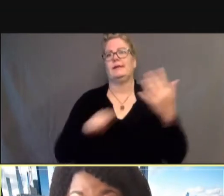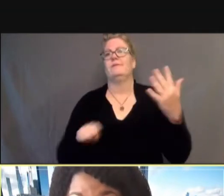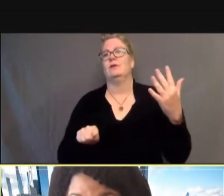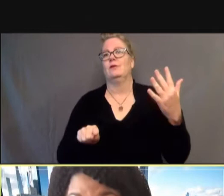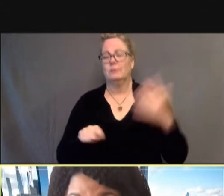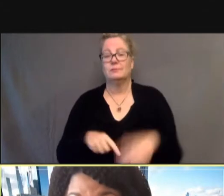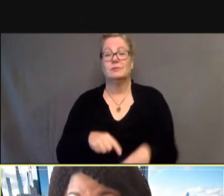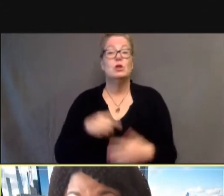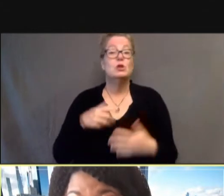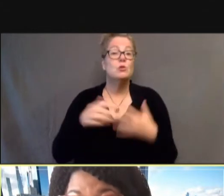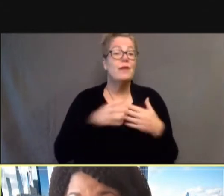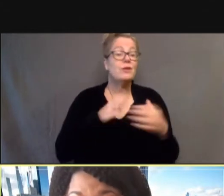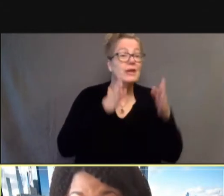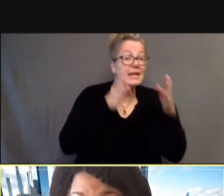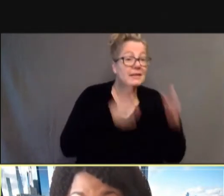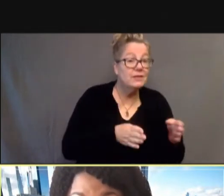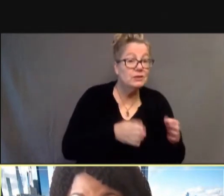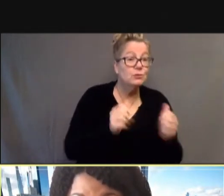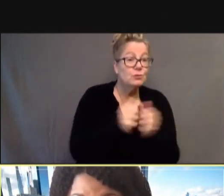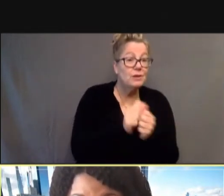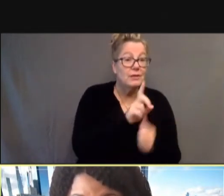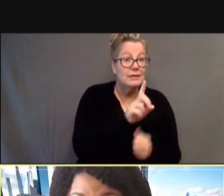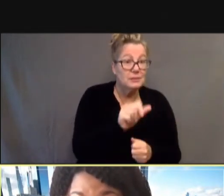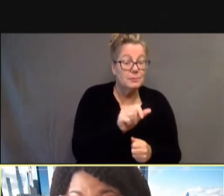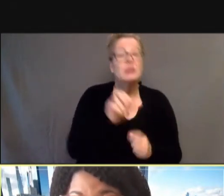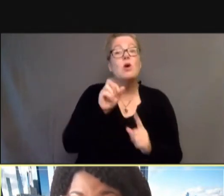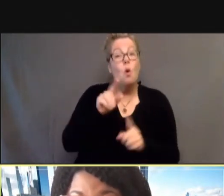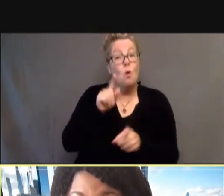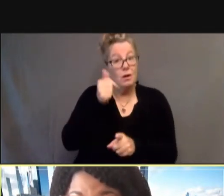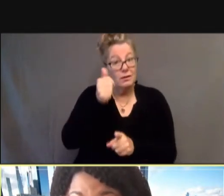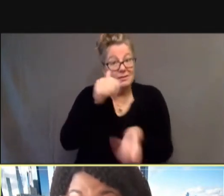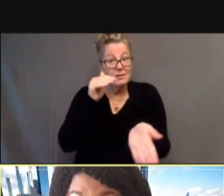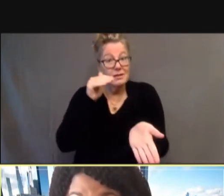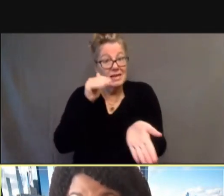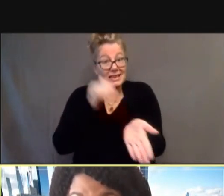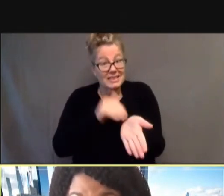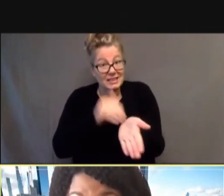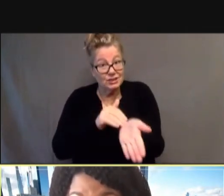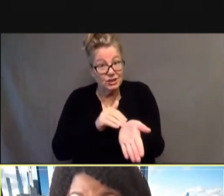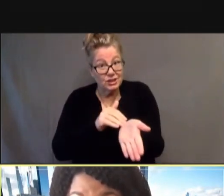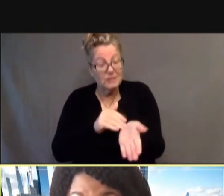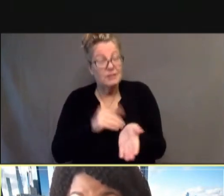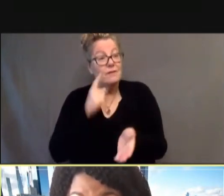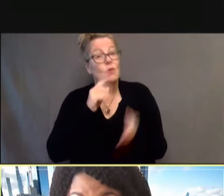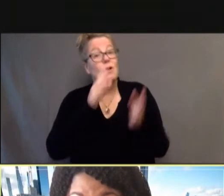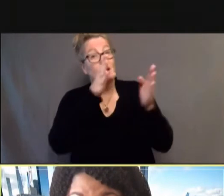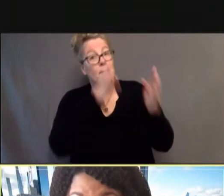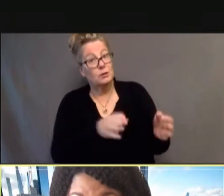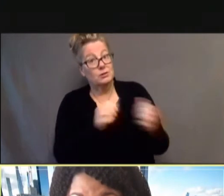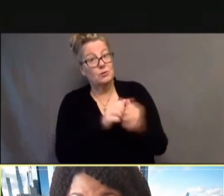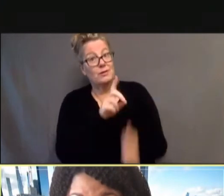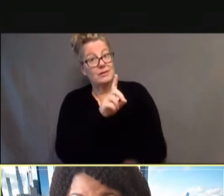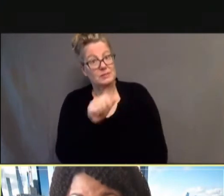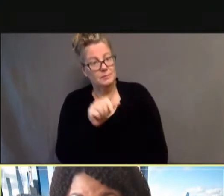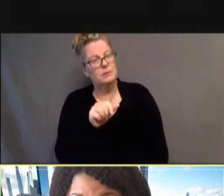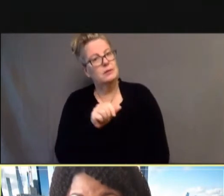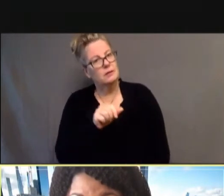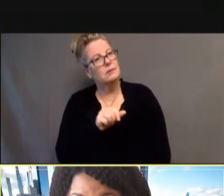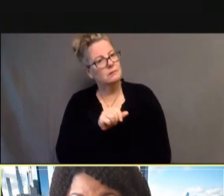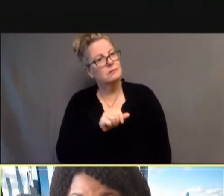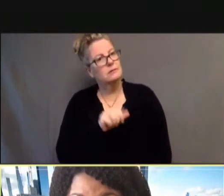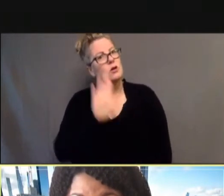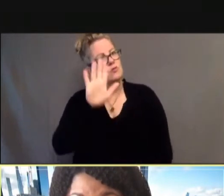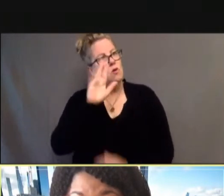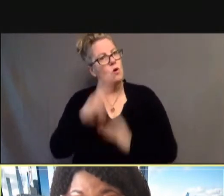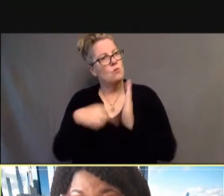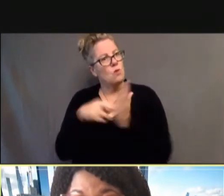a provider for an individual with disability and you have to document this person's impairment,